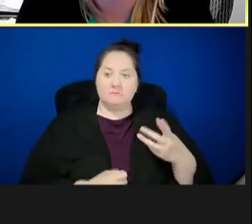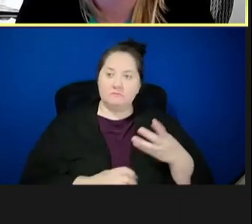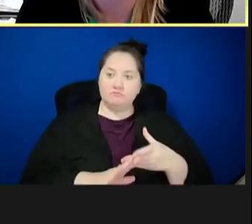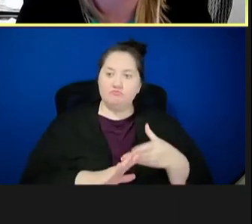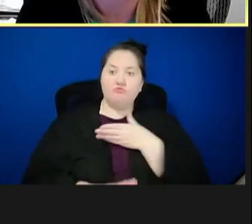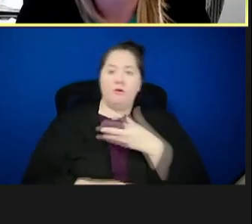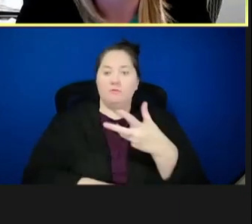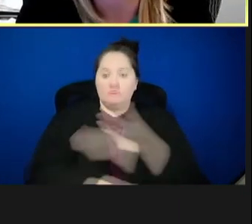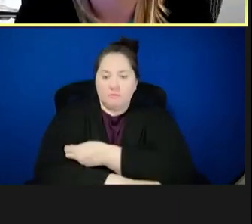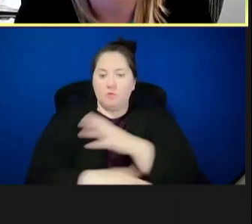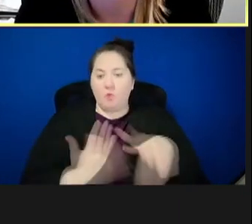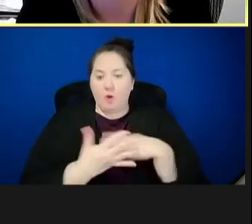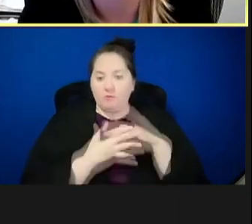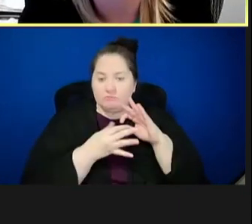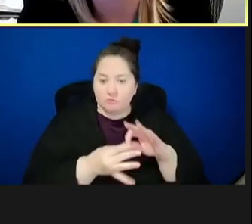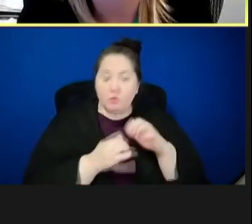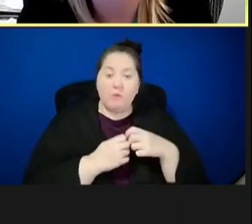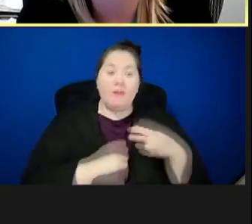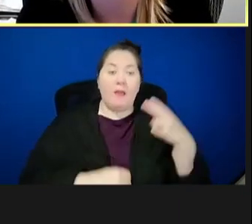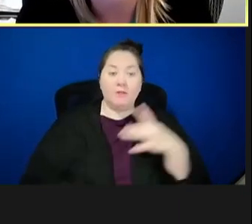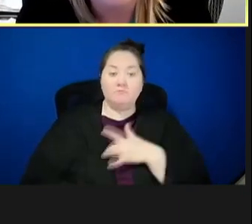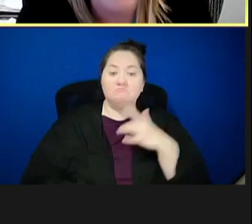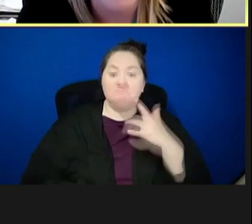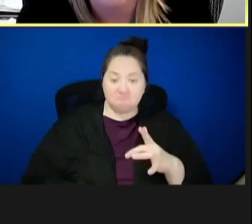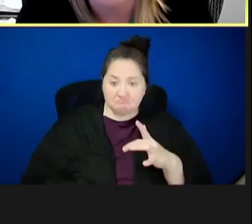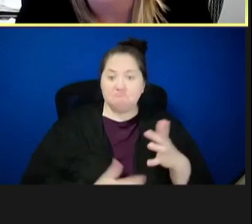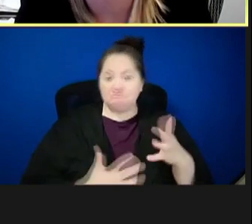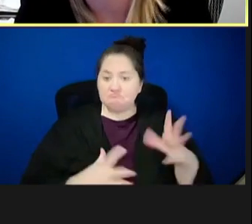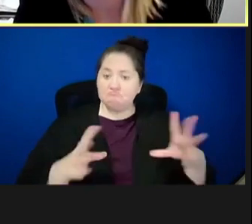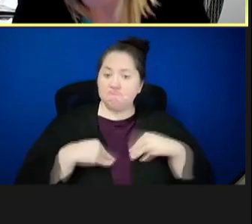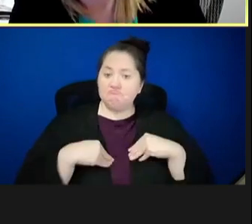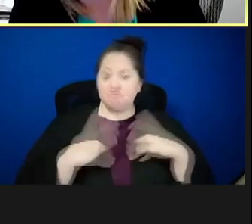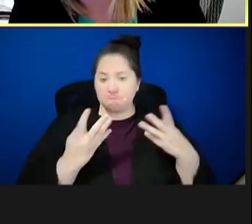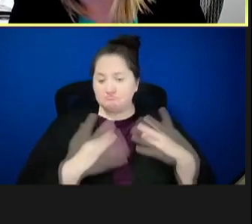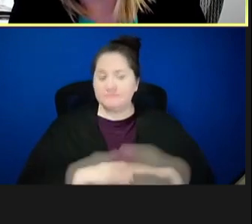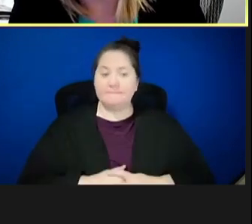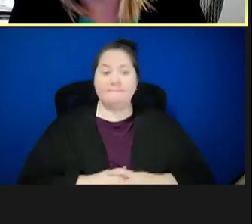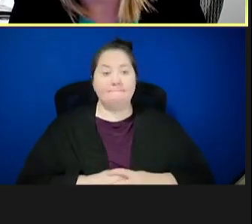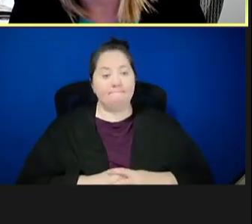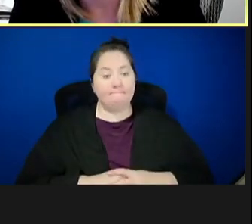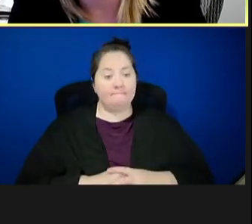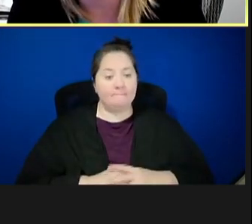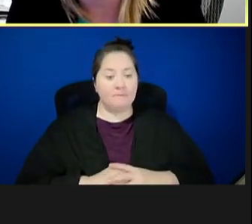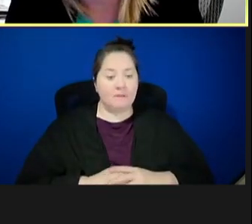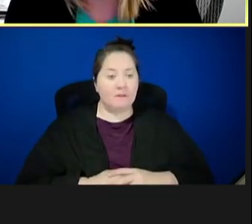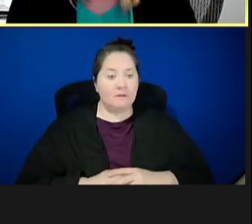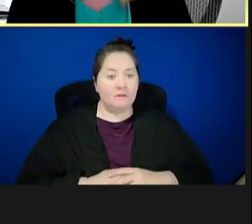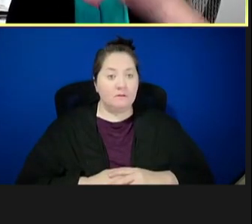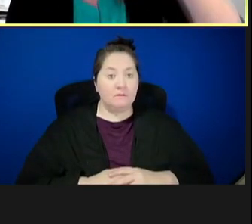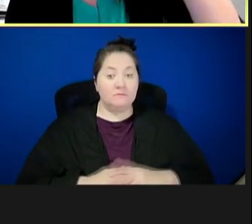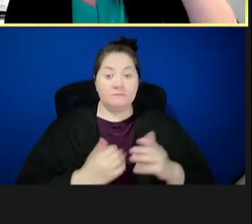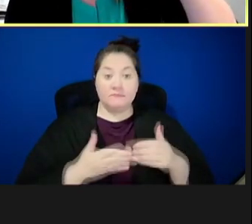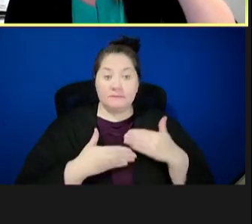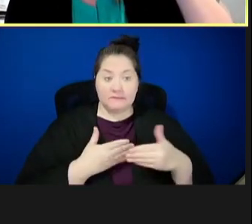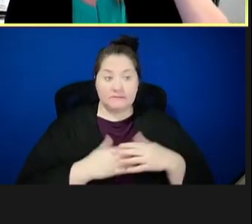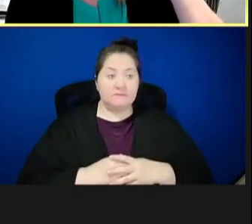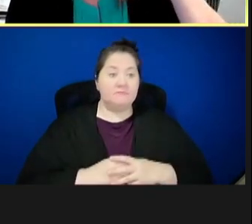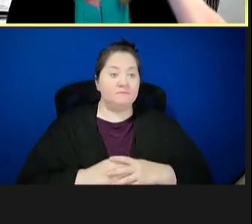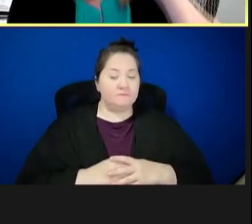were all associated with a higher likelihood of accepting the vaccine. Next slide please.